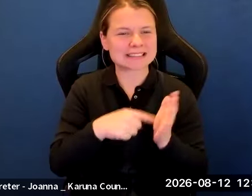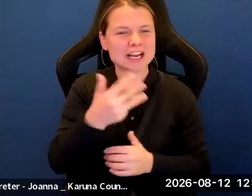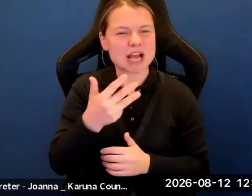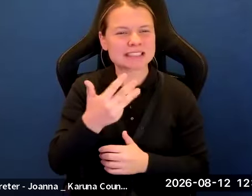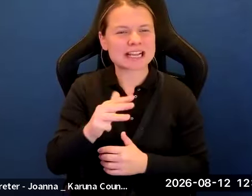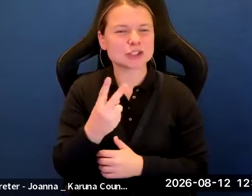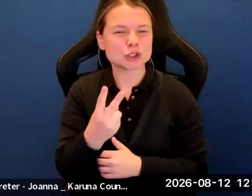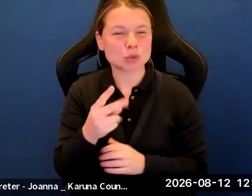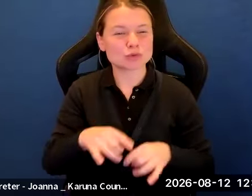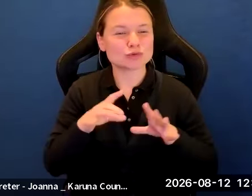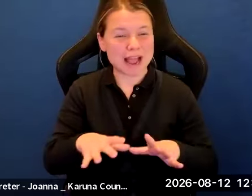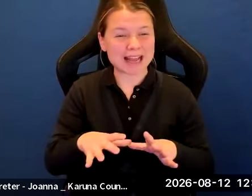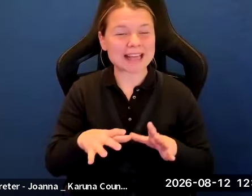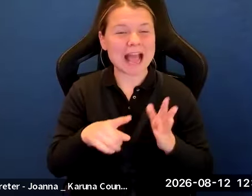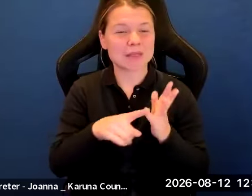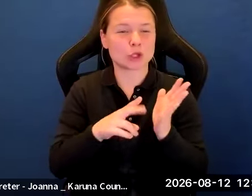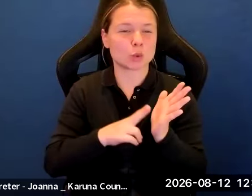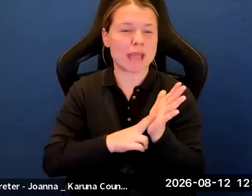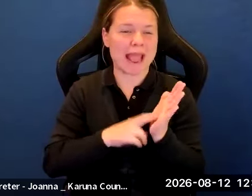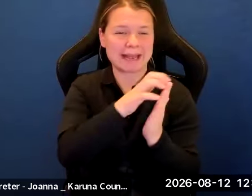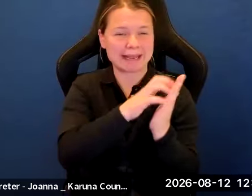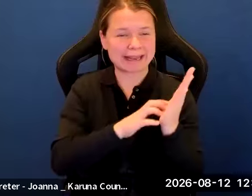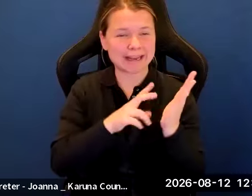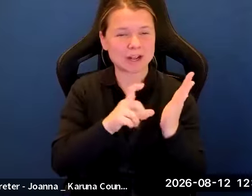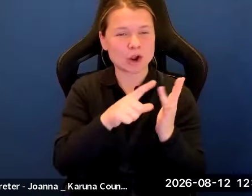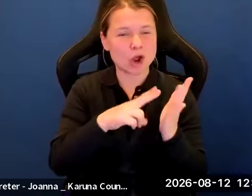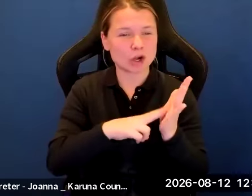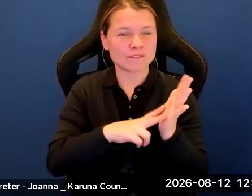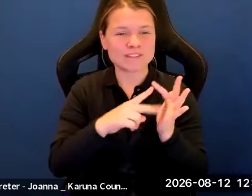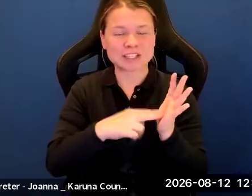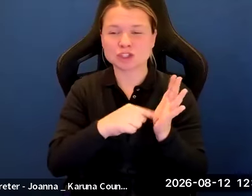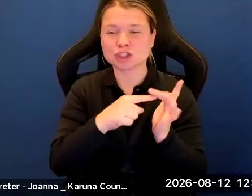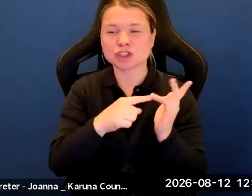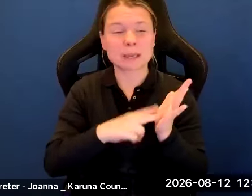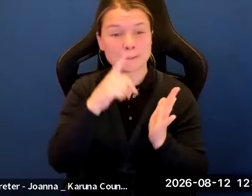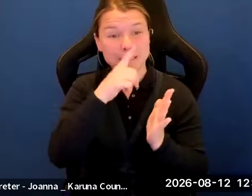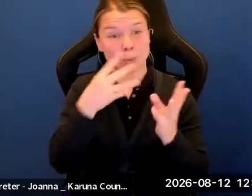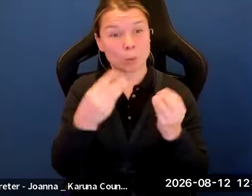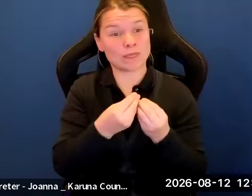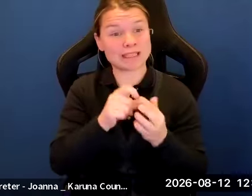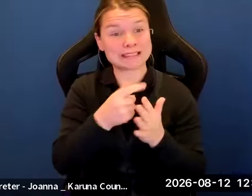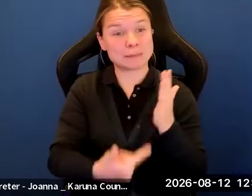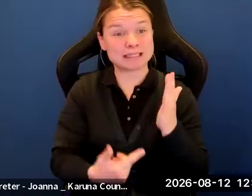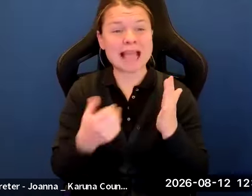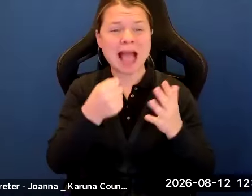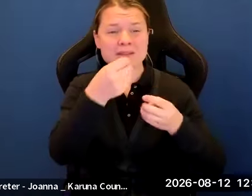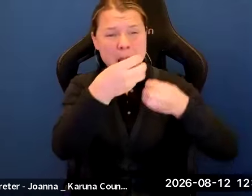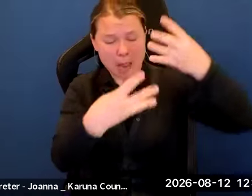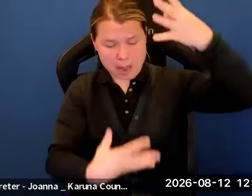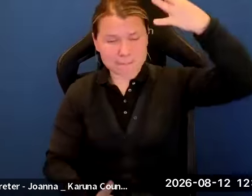of experiences. For example, as described in the disability Disability Discrimination Act of 1992 in Australia or by the United Nations conventions on the rights of persons with